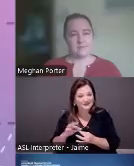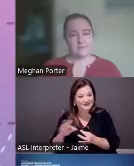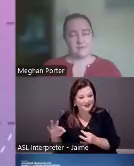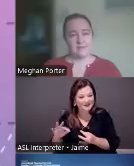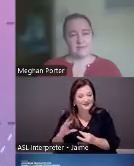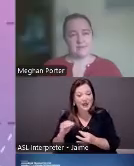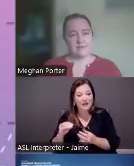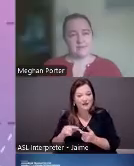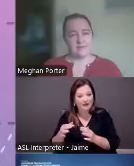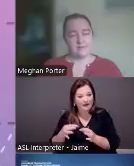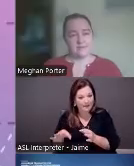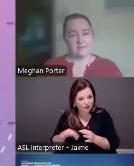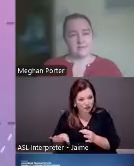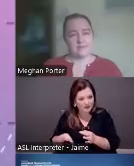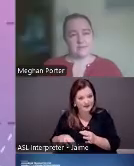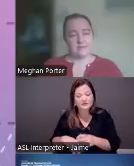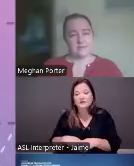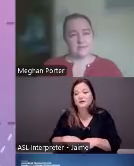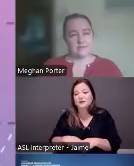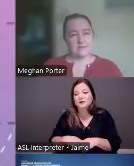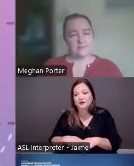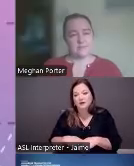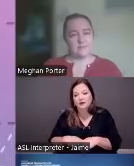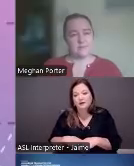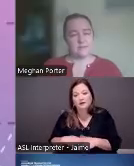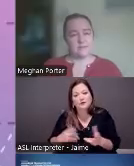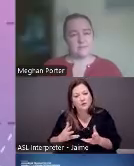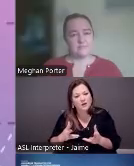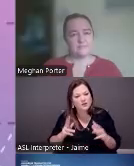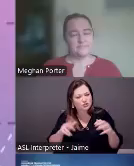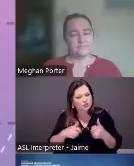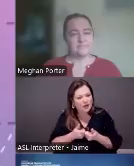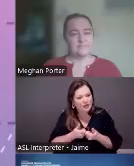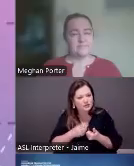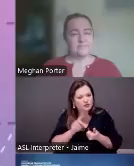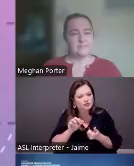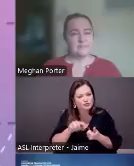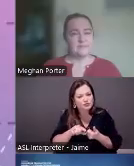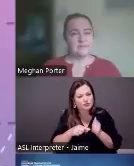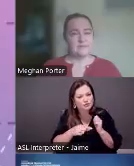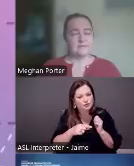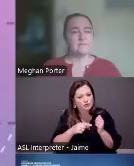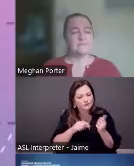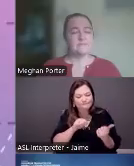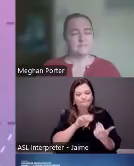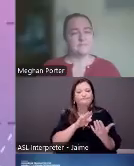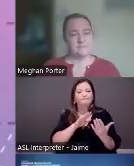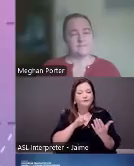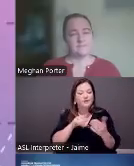And what challenges do you face in modeling these practices